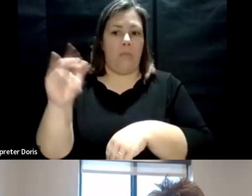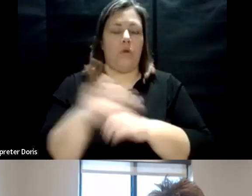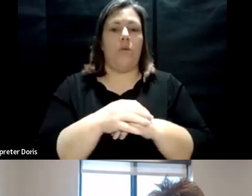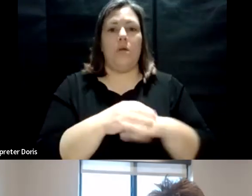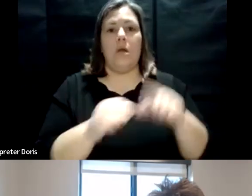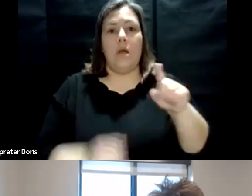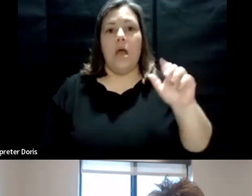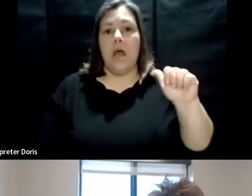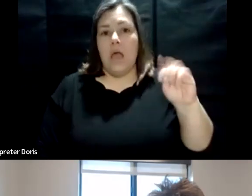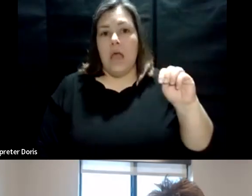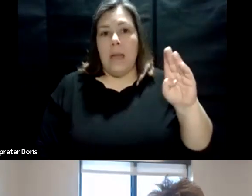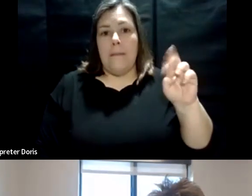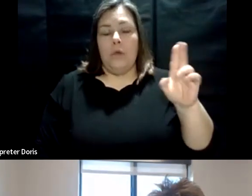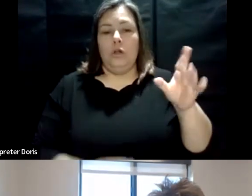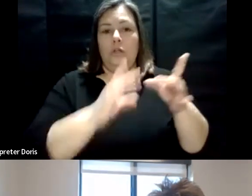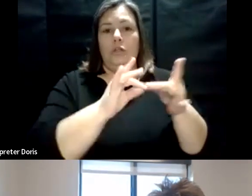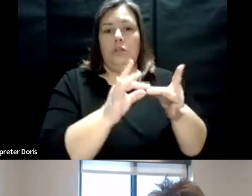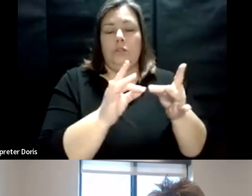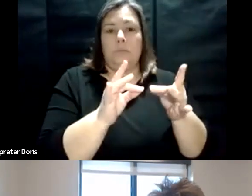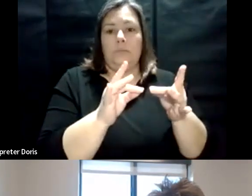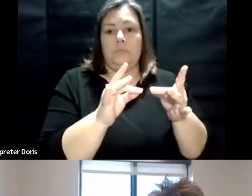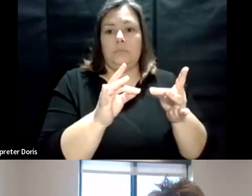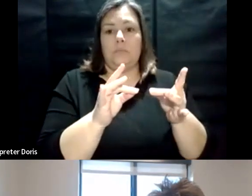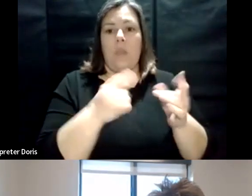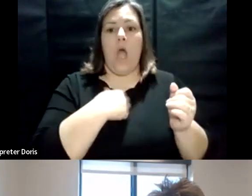And will brook says Oregon SILC and CILses ACL premeeting for the HCBS Oregon site but is scheduled for April. This is Amber.